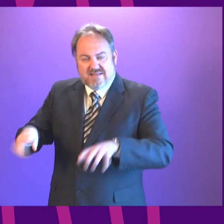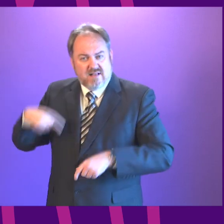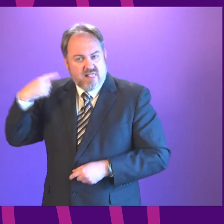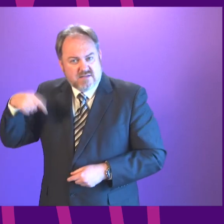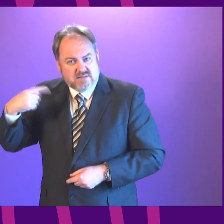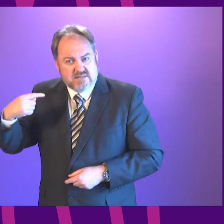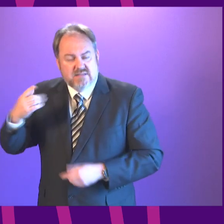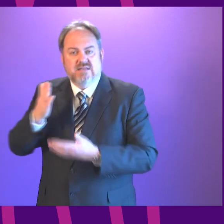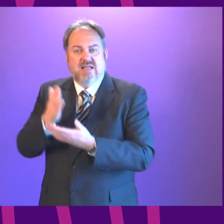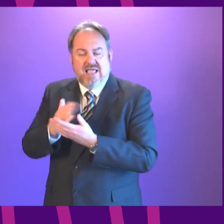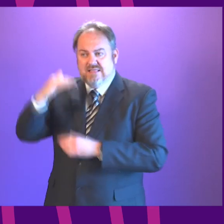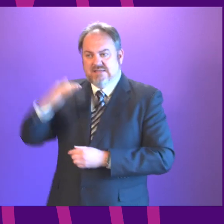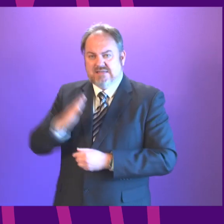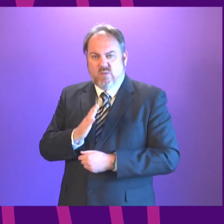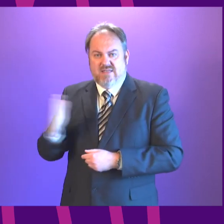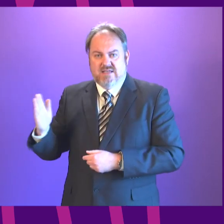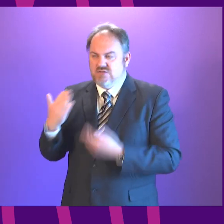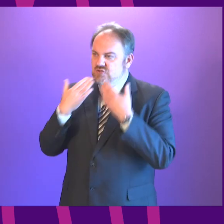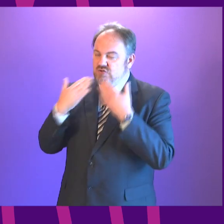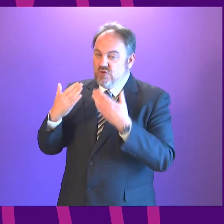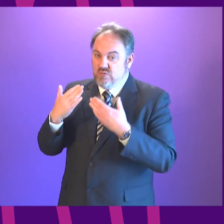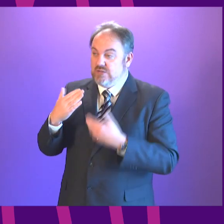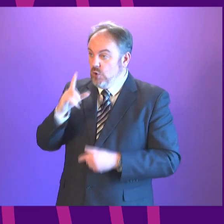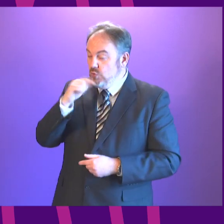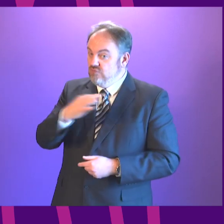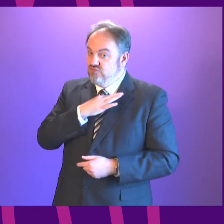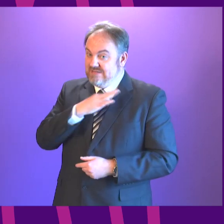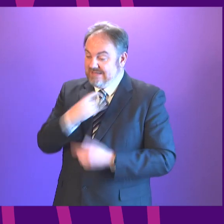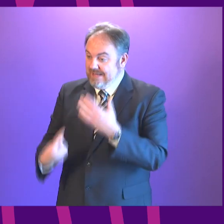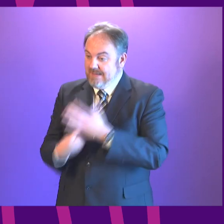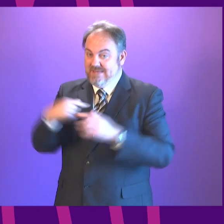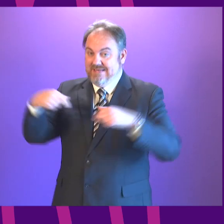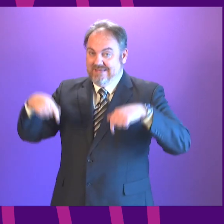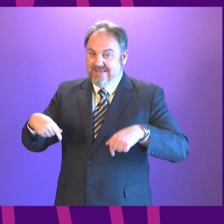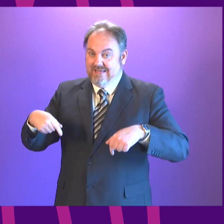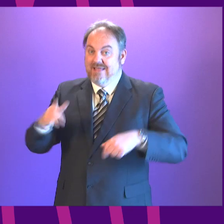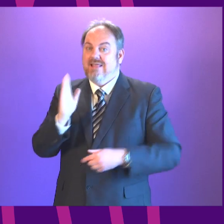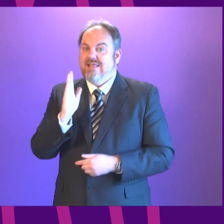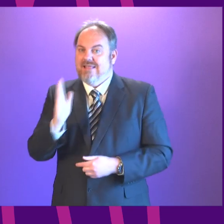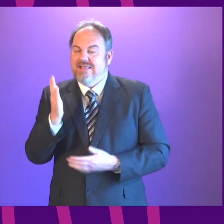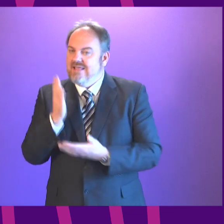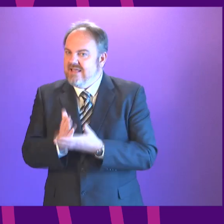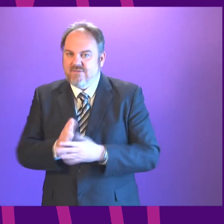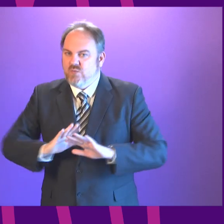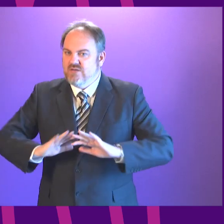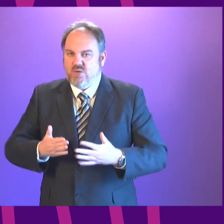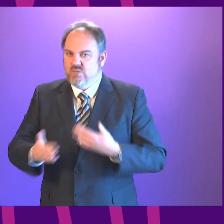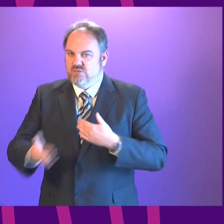serves as a warning of what we could face here if we do not take firm action to suppress the virus.